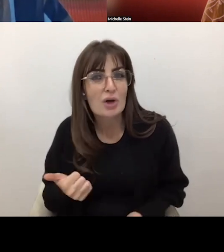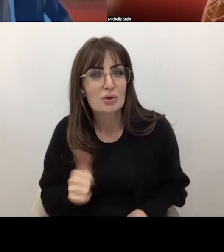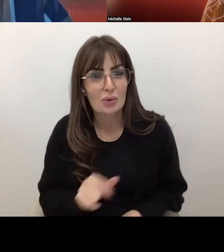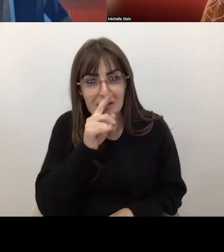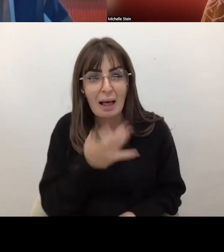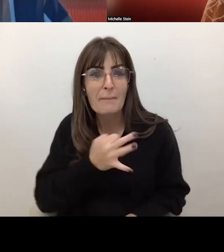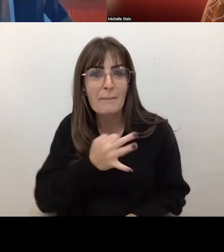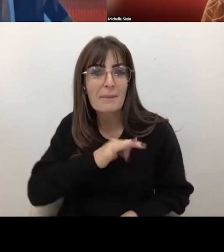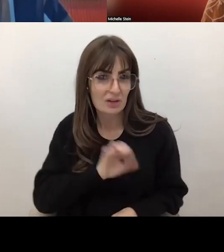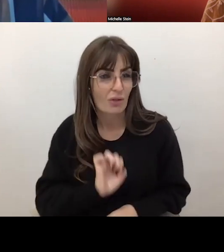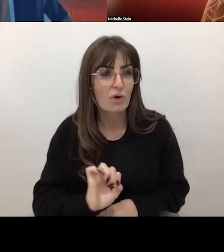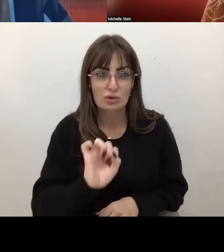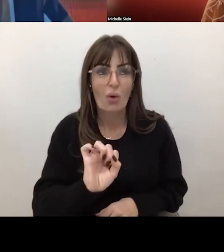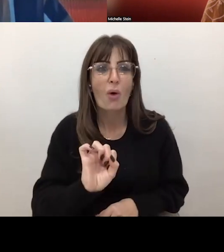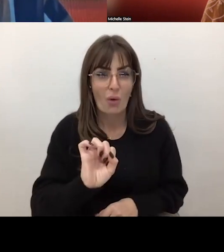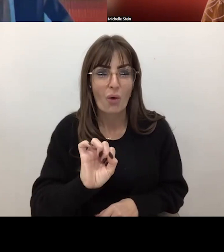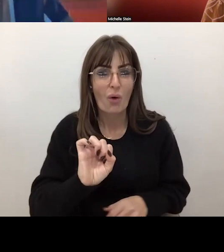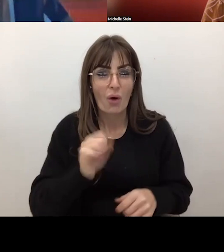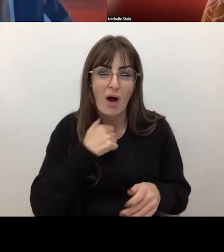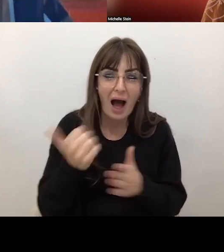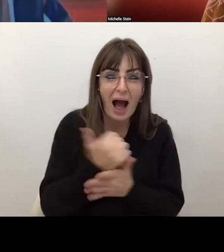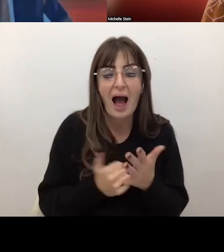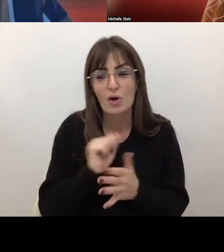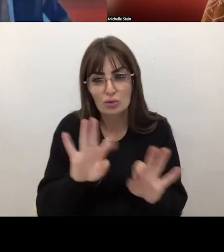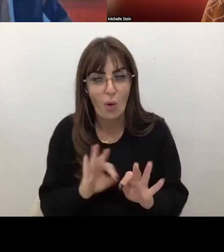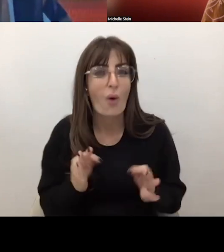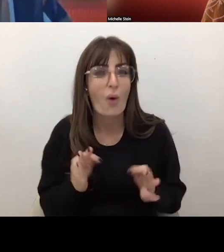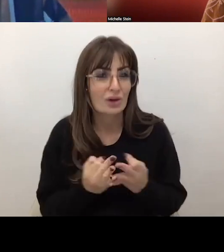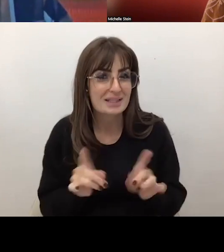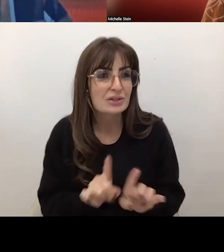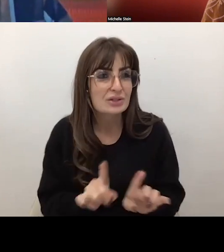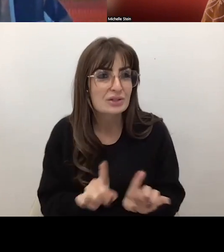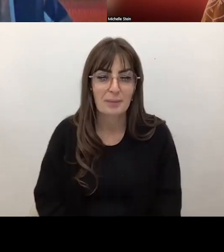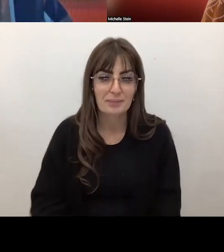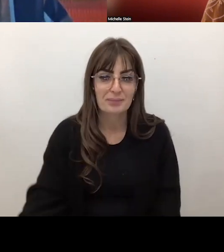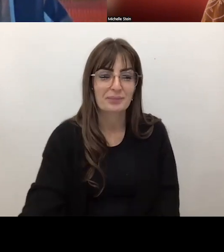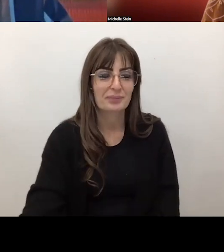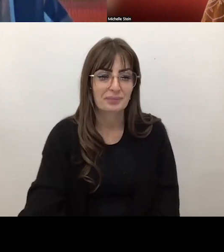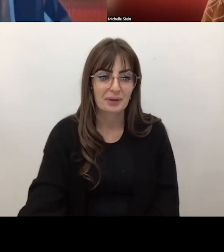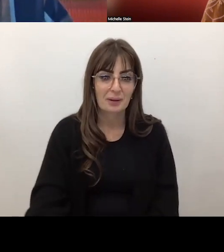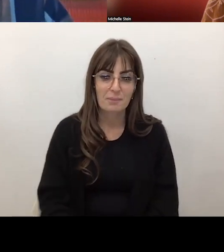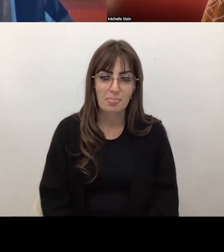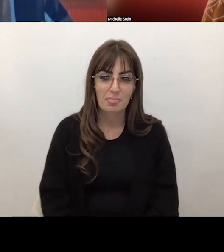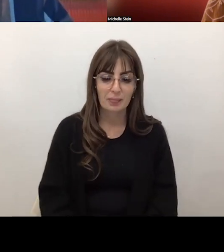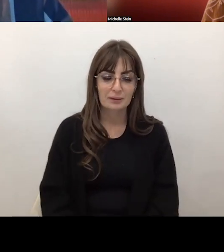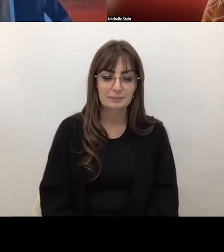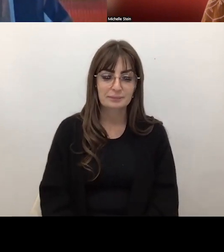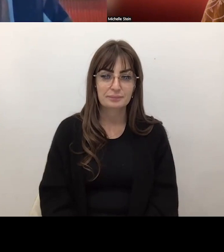for your practice or for your organisation. As you see at the bottom of the screen, there is